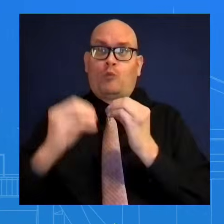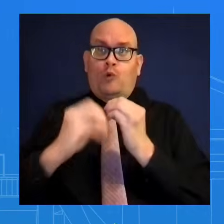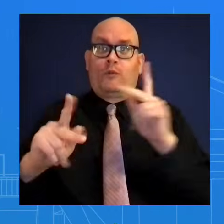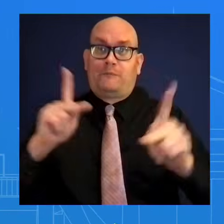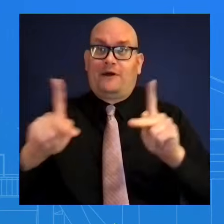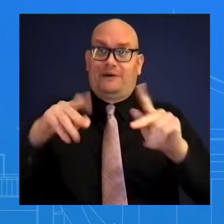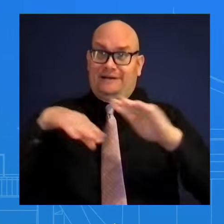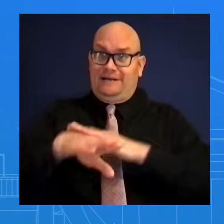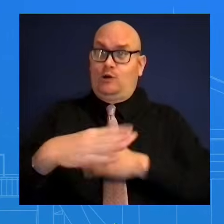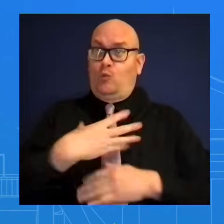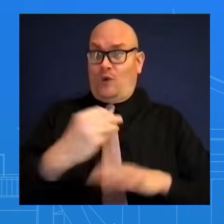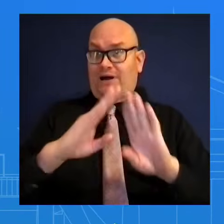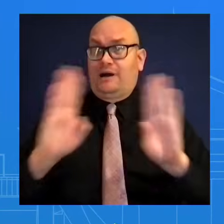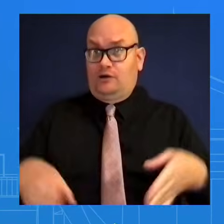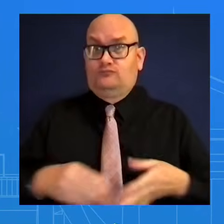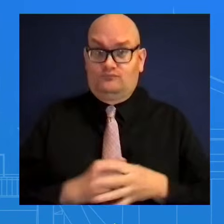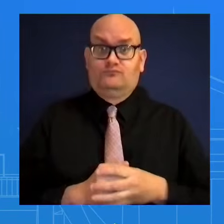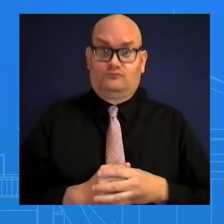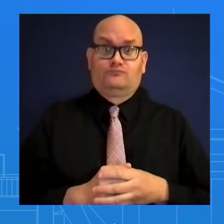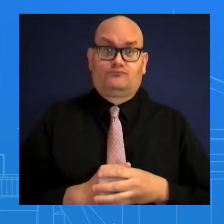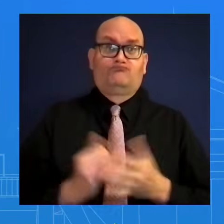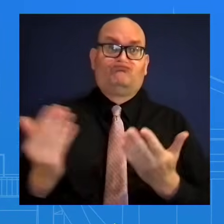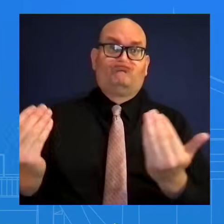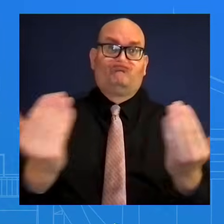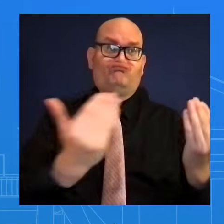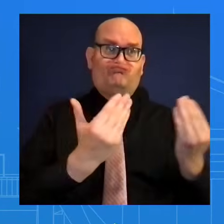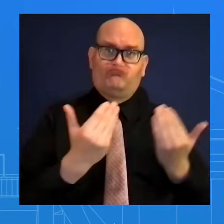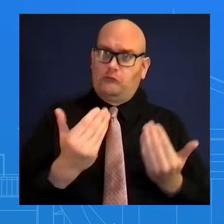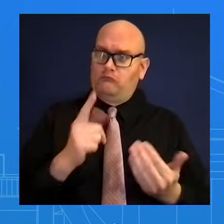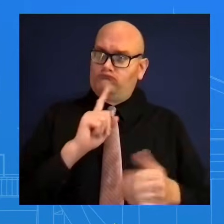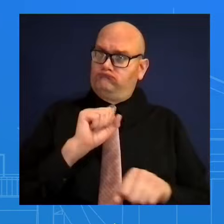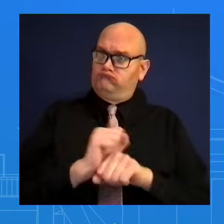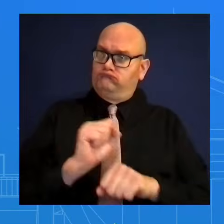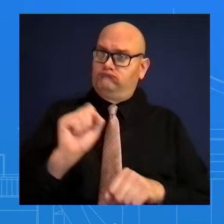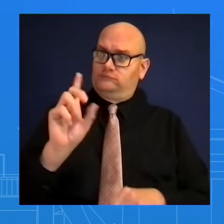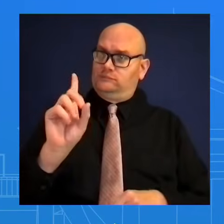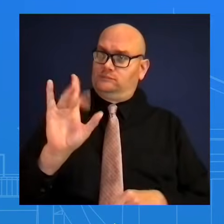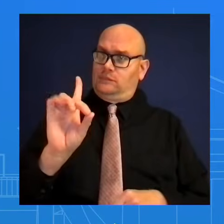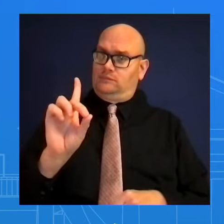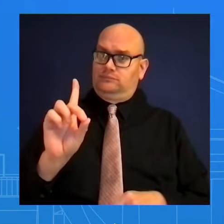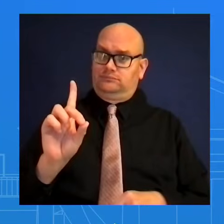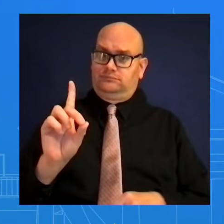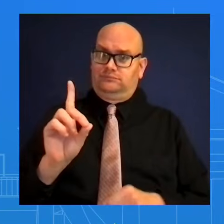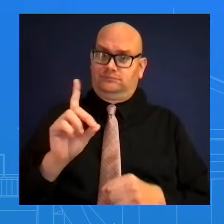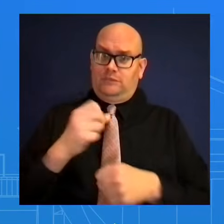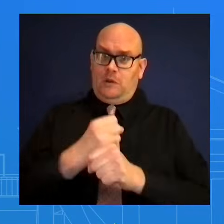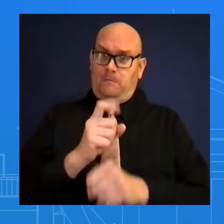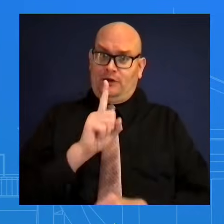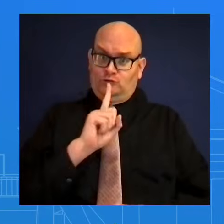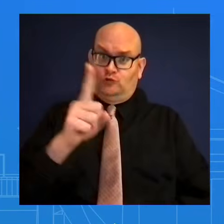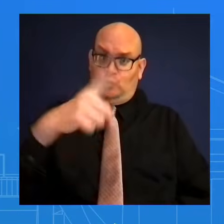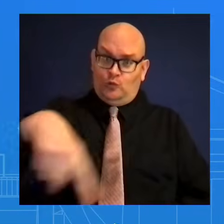And -- and so, look, we want to continue to make sure that you guys have access to him -- to the President.